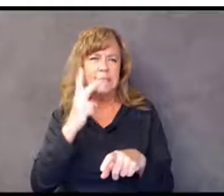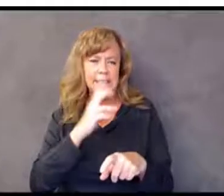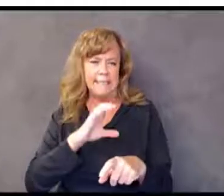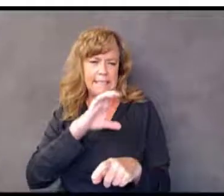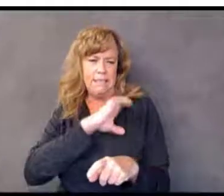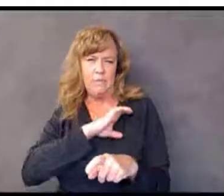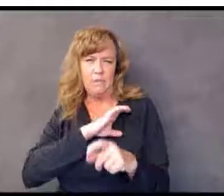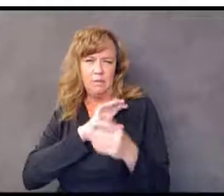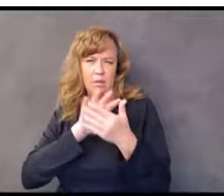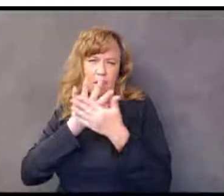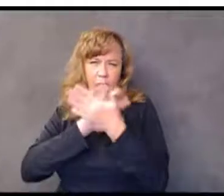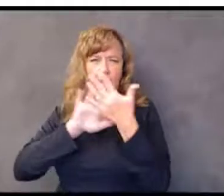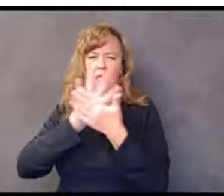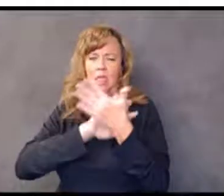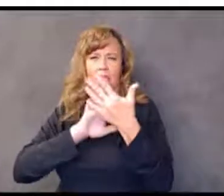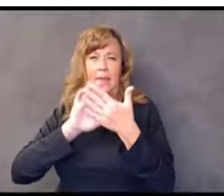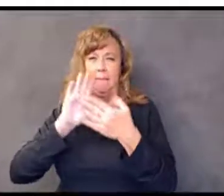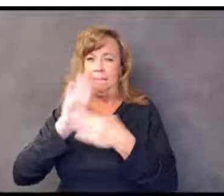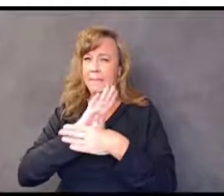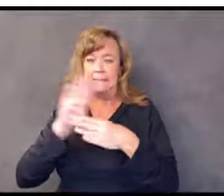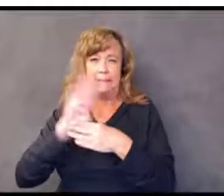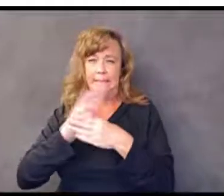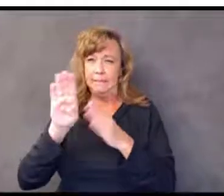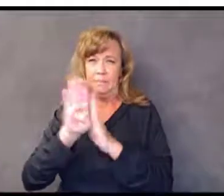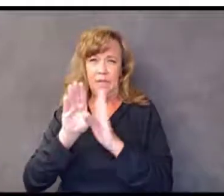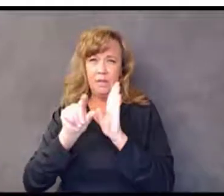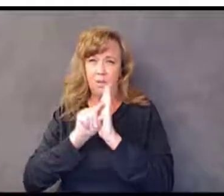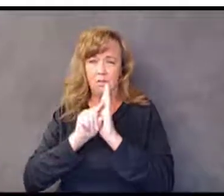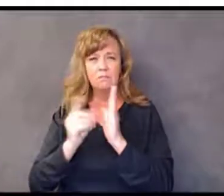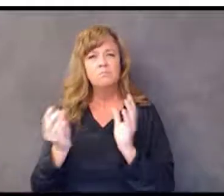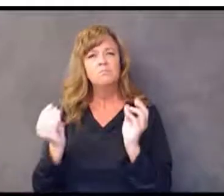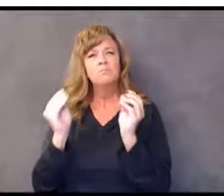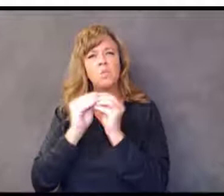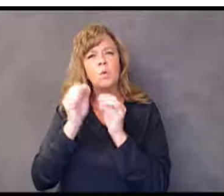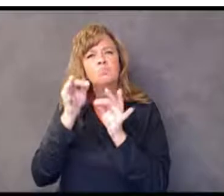and the background visuals will have a more simplified design.